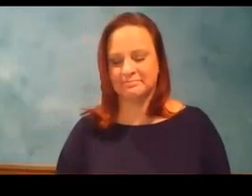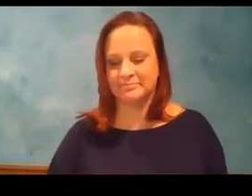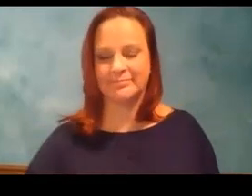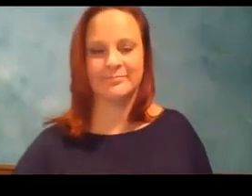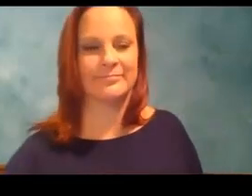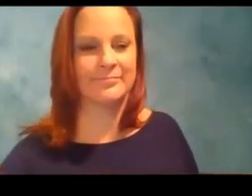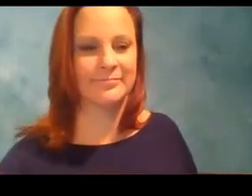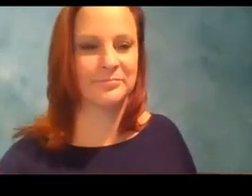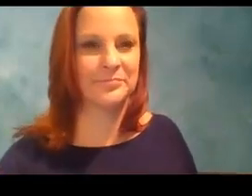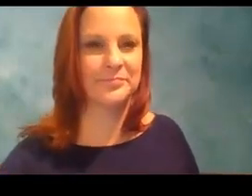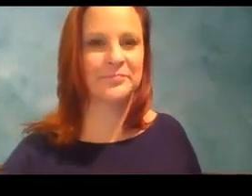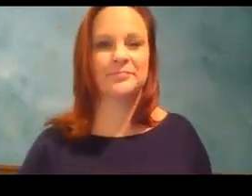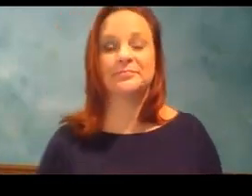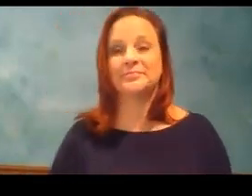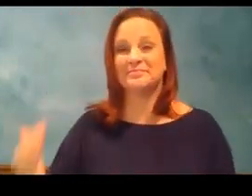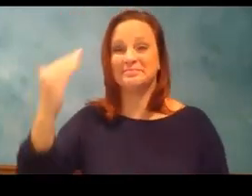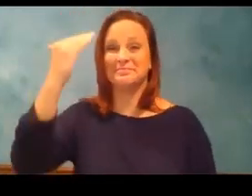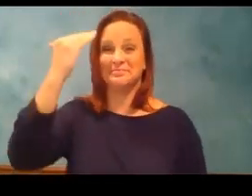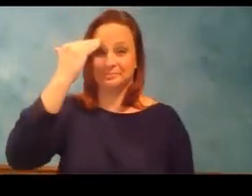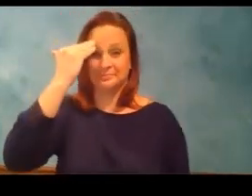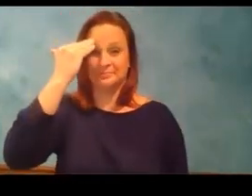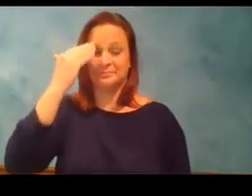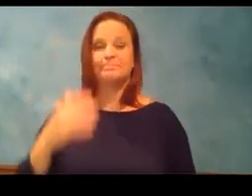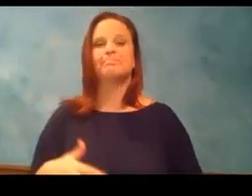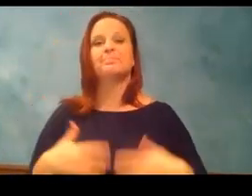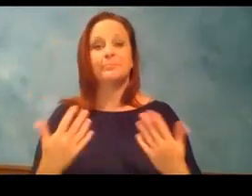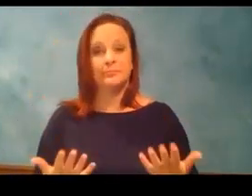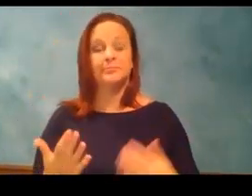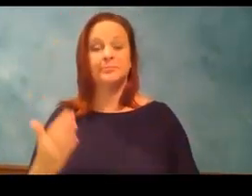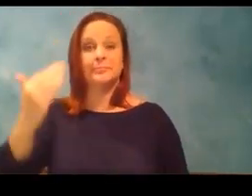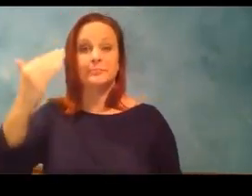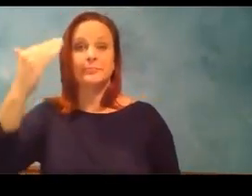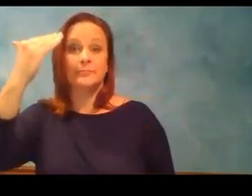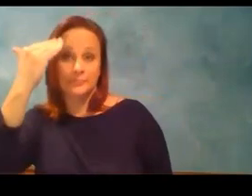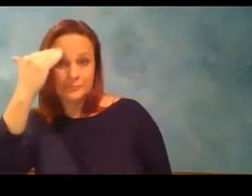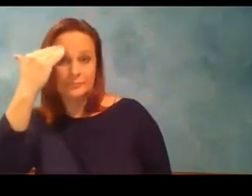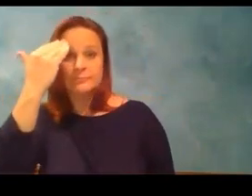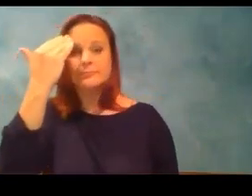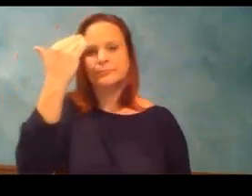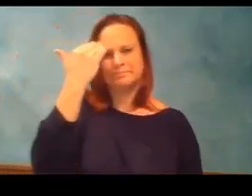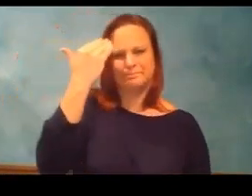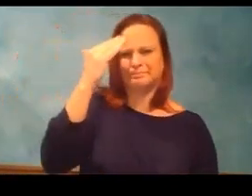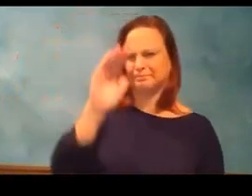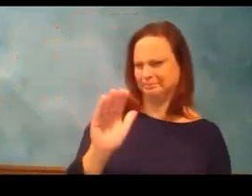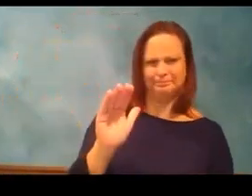So, the four specific signs are: KNOW, and then we throw it away